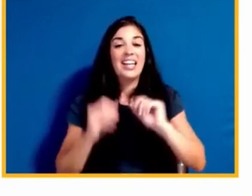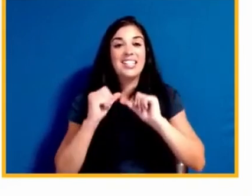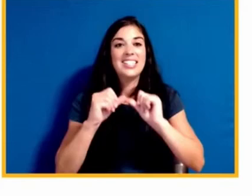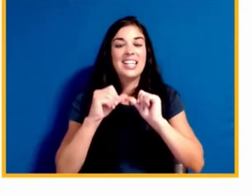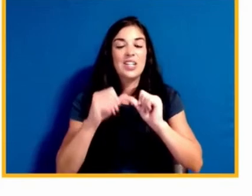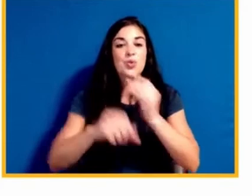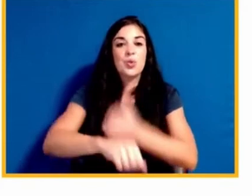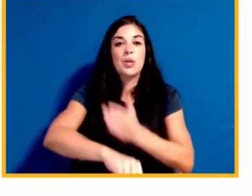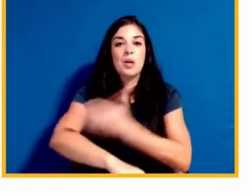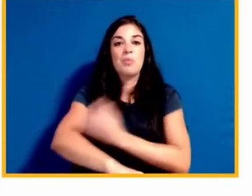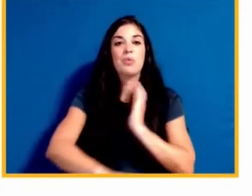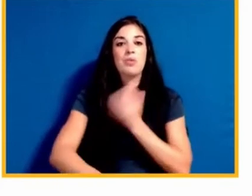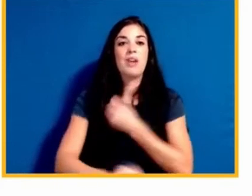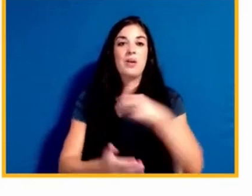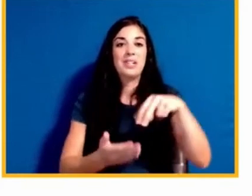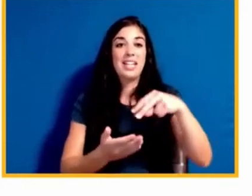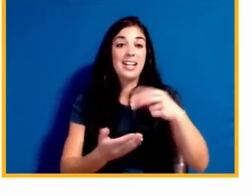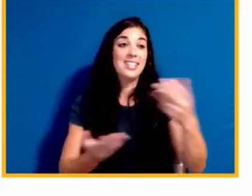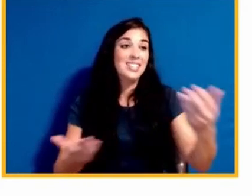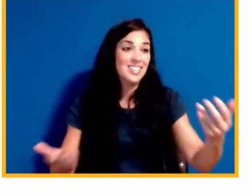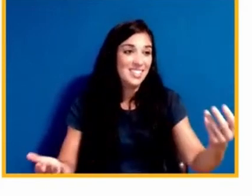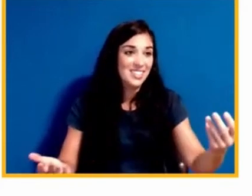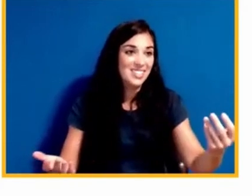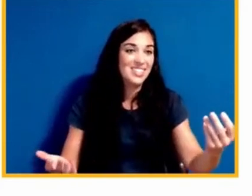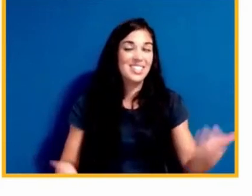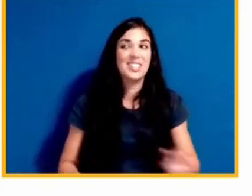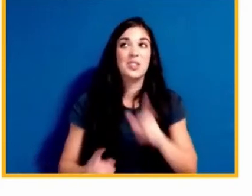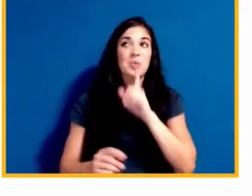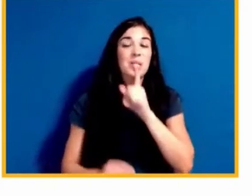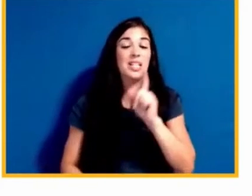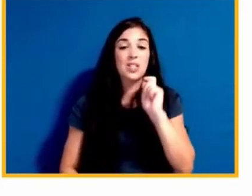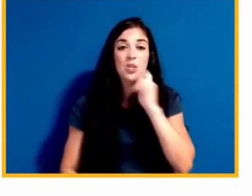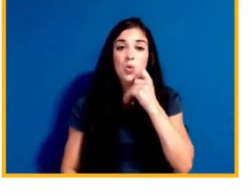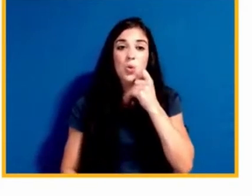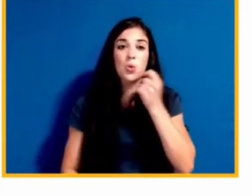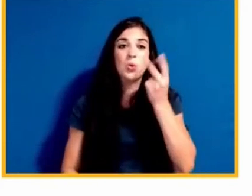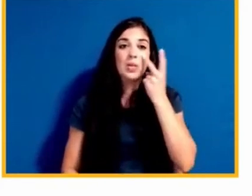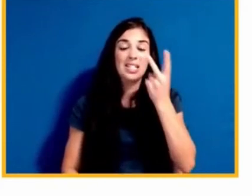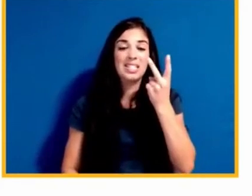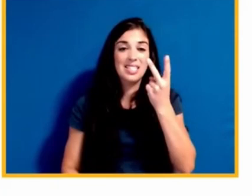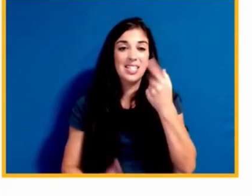to improve our dances. Like it's really cool to see what people are coming up with.